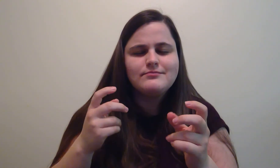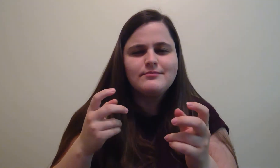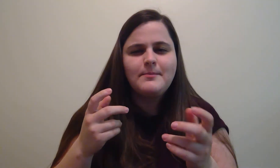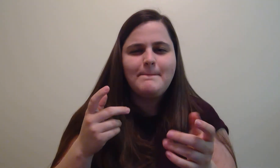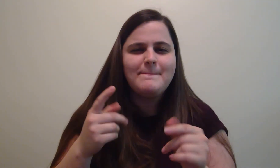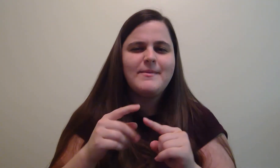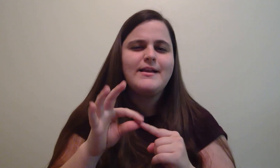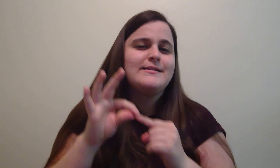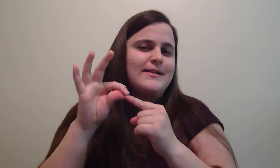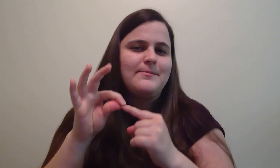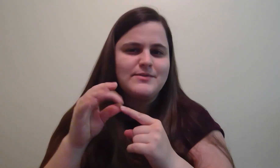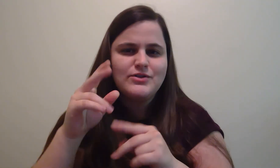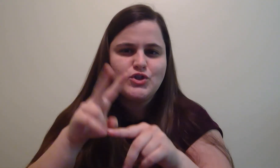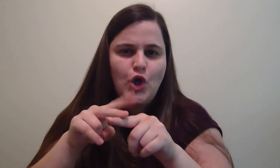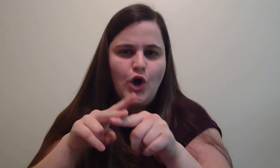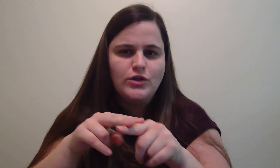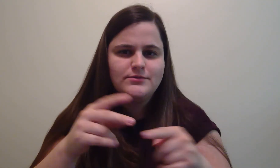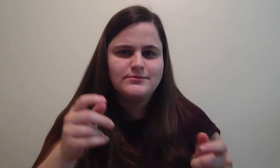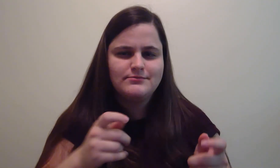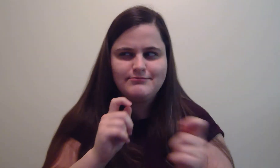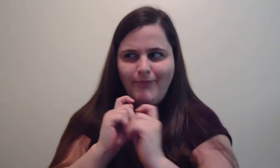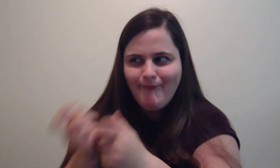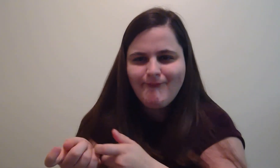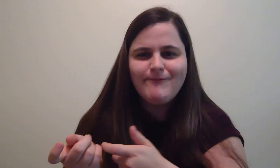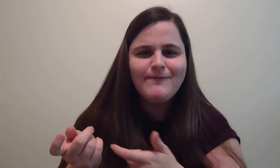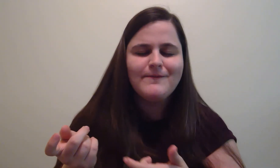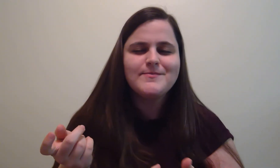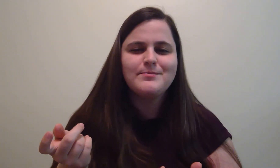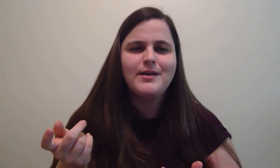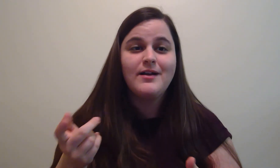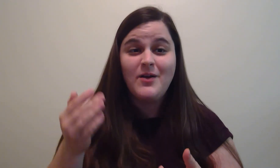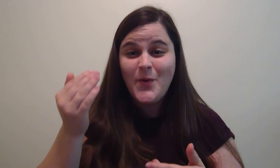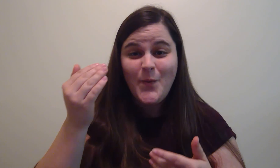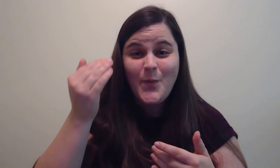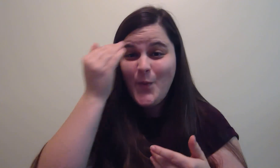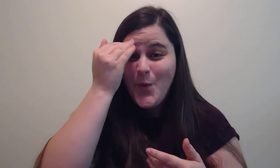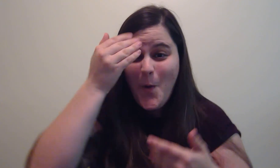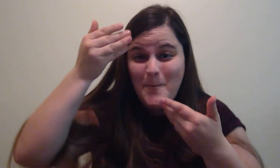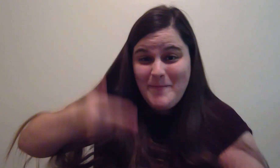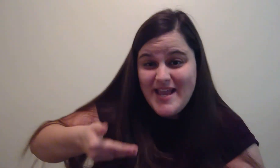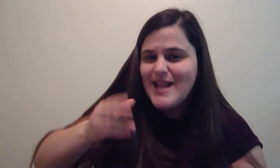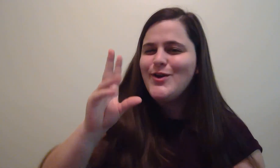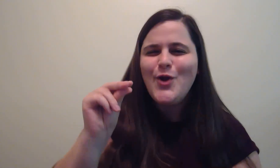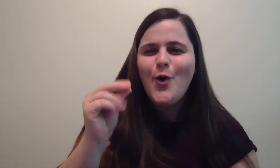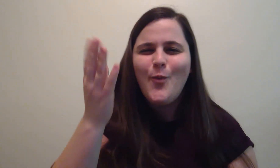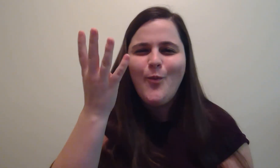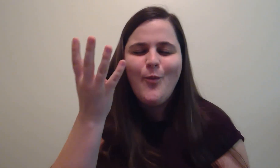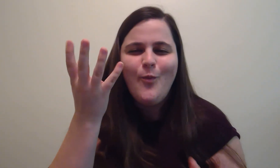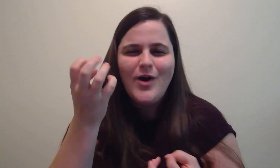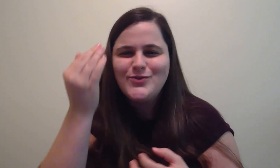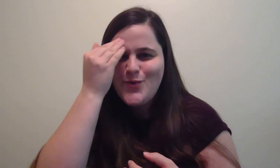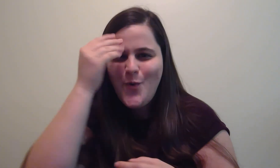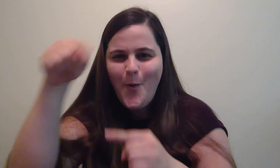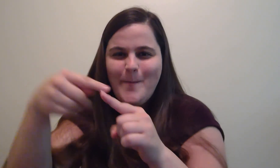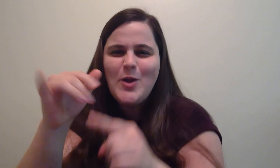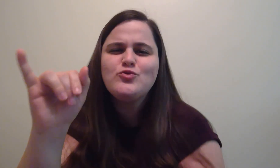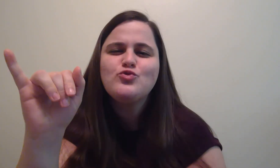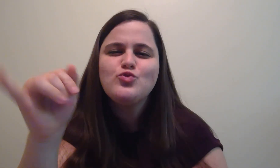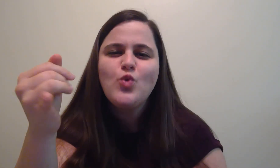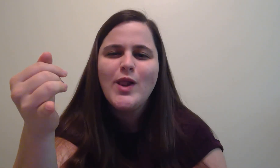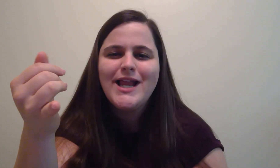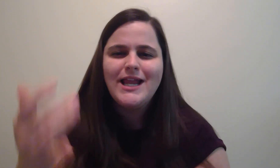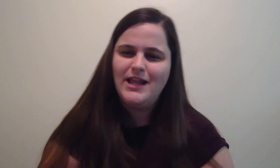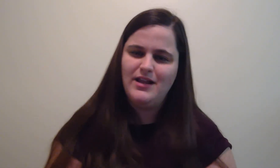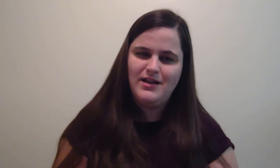besides passing the salt. And does he want to get to know me? No! He wants to know about Juli!